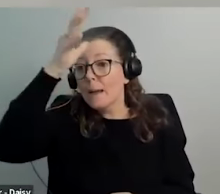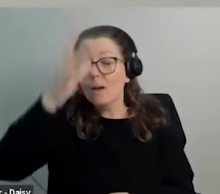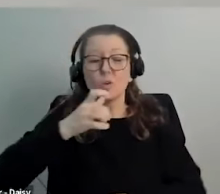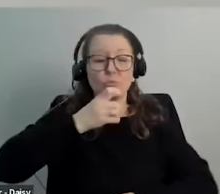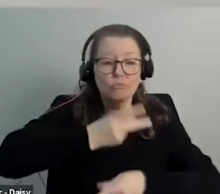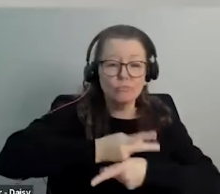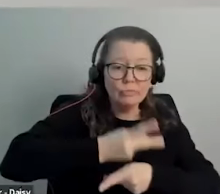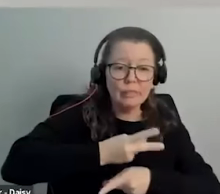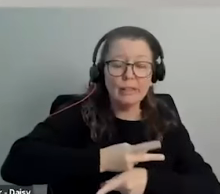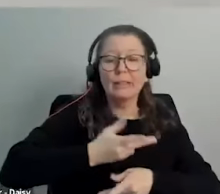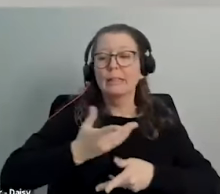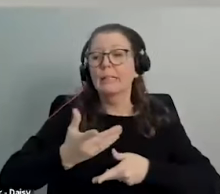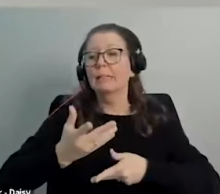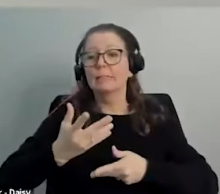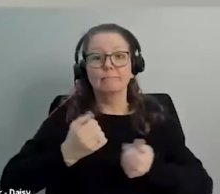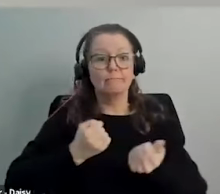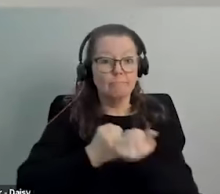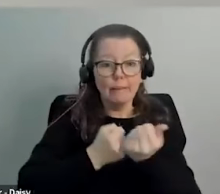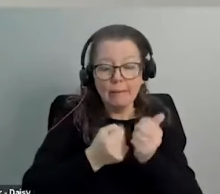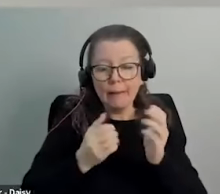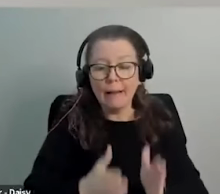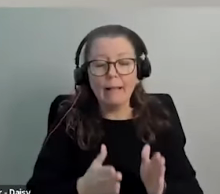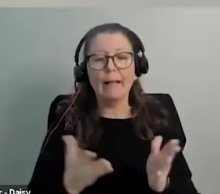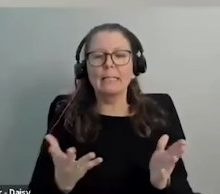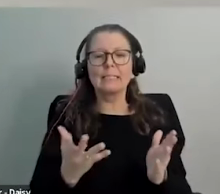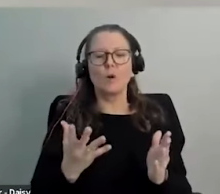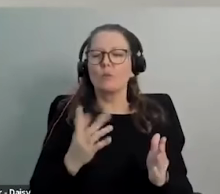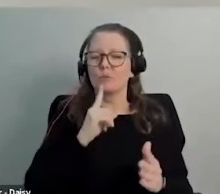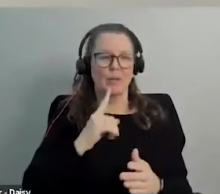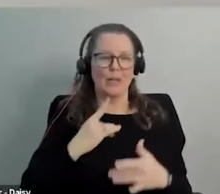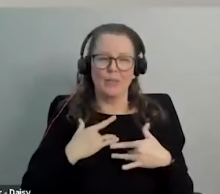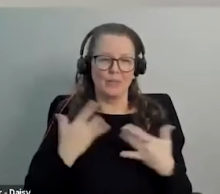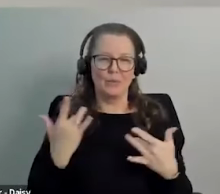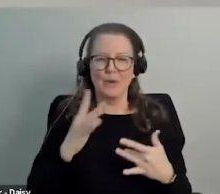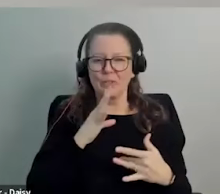with disabilities or allies. And so I'm happy to talk about that more later.